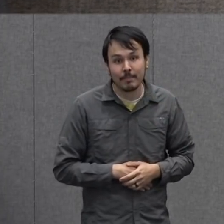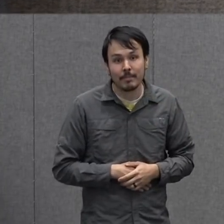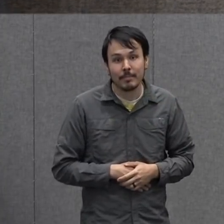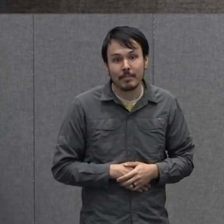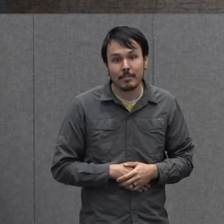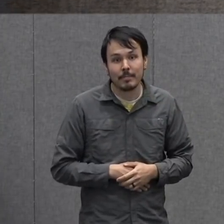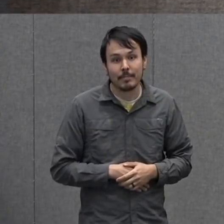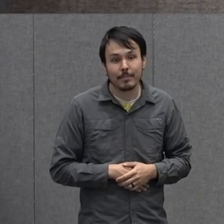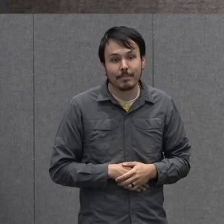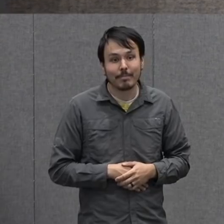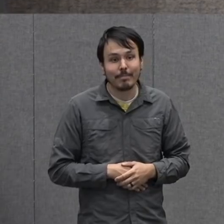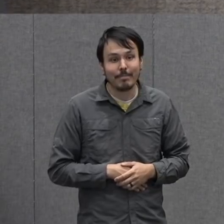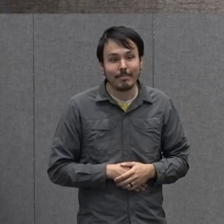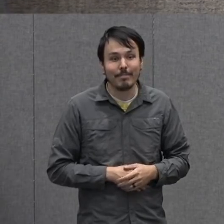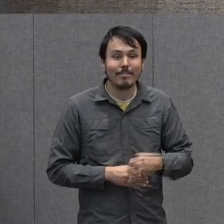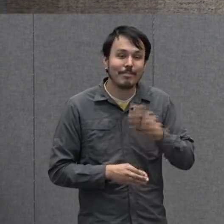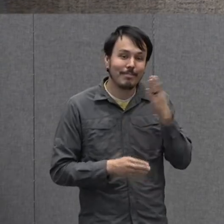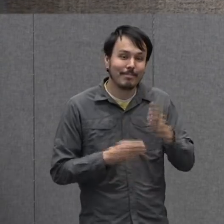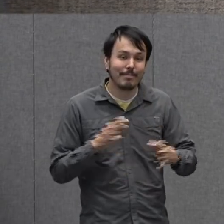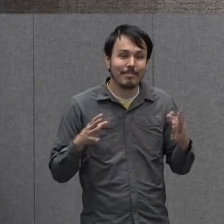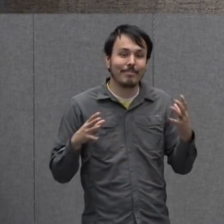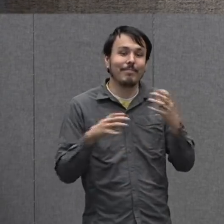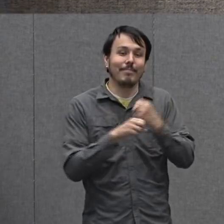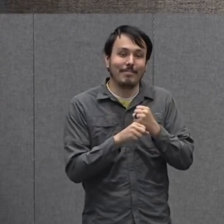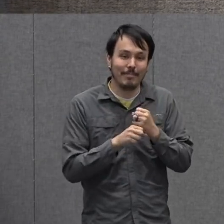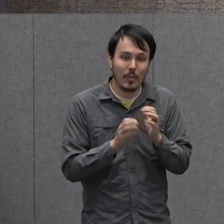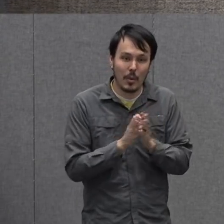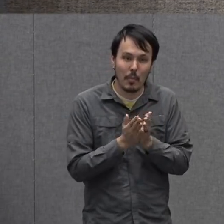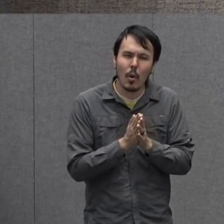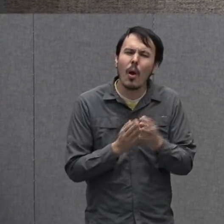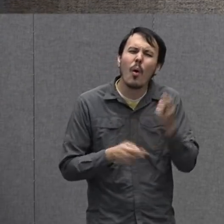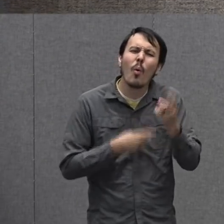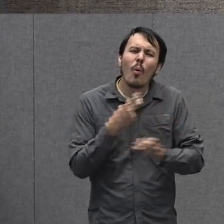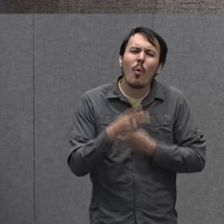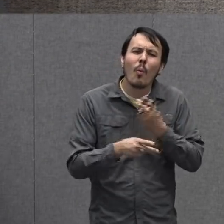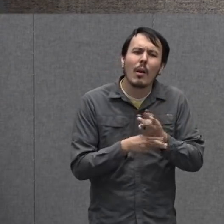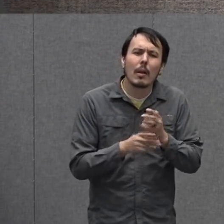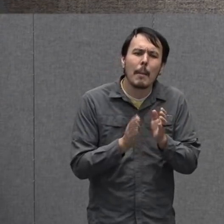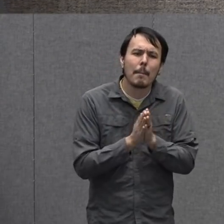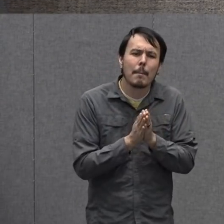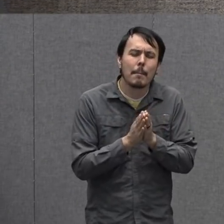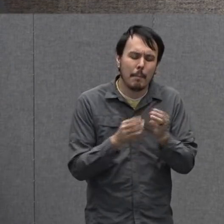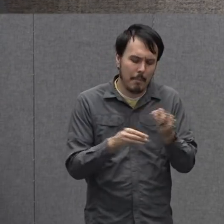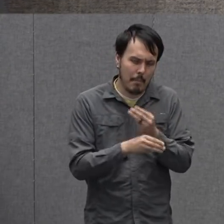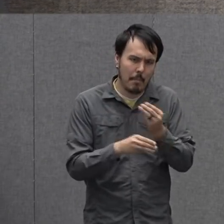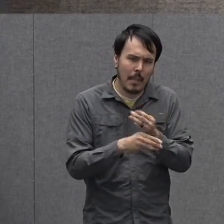And that's the end of the story. So what kind of a math problem do you think that we could do today about this book?